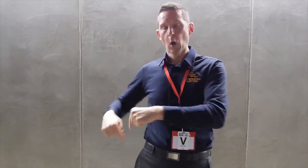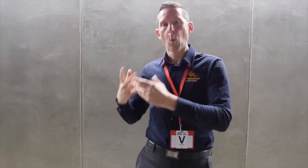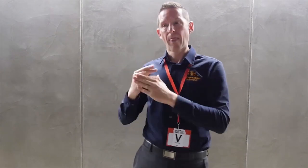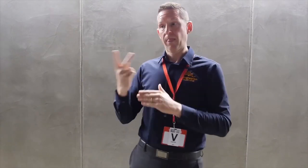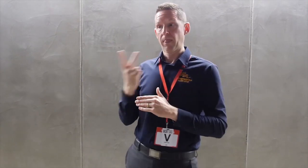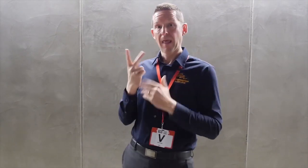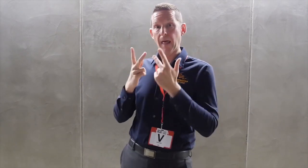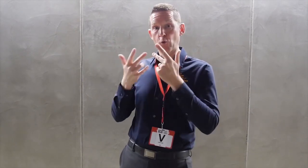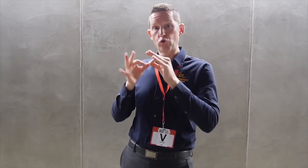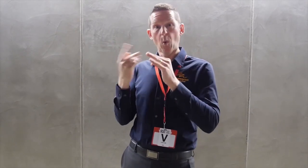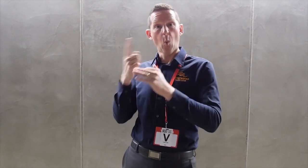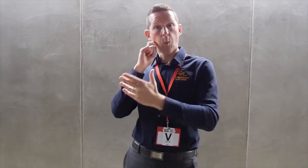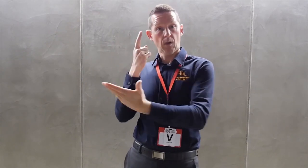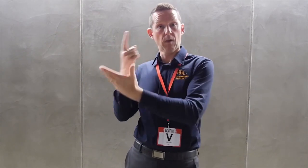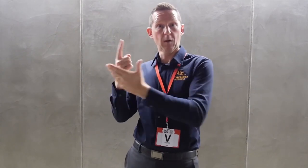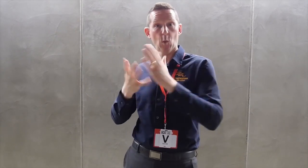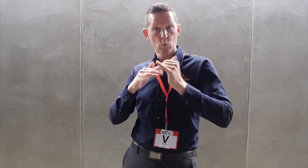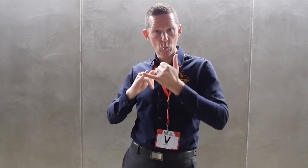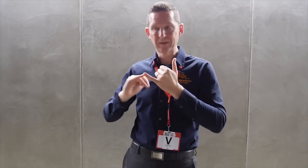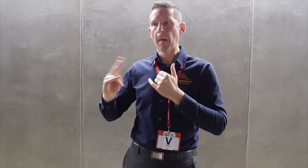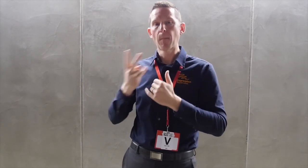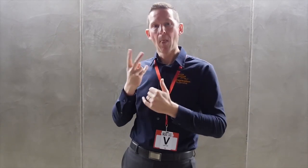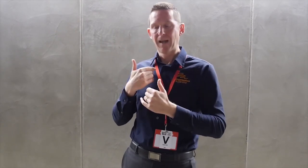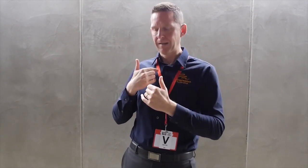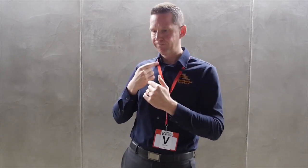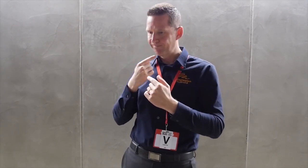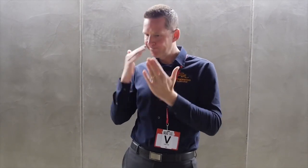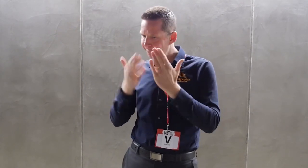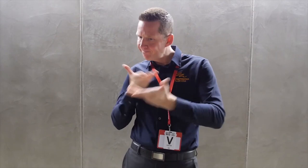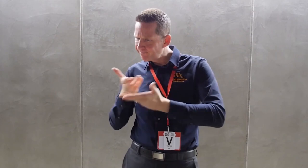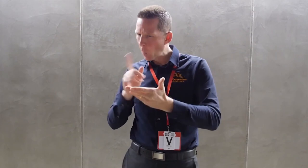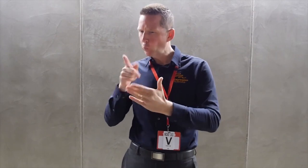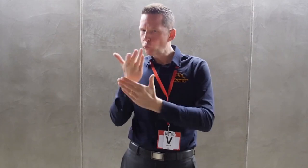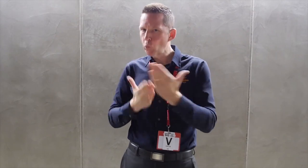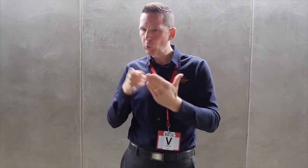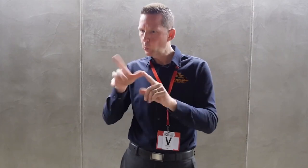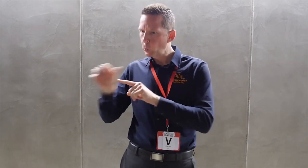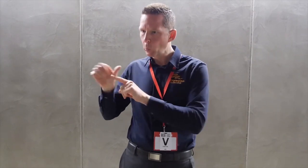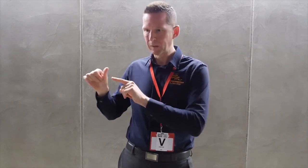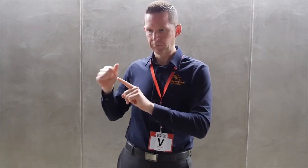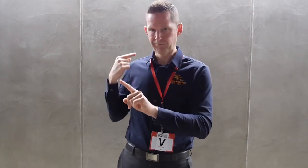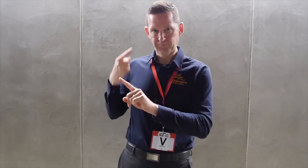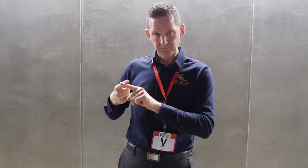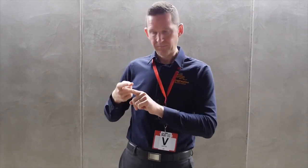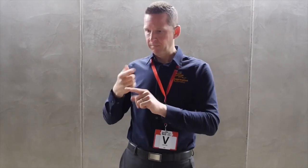After that, myself and my co-interpreter discuss the headlines and context of the news of the day.